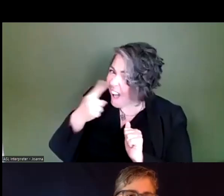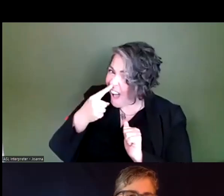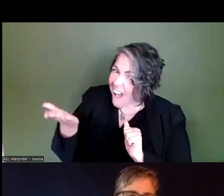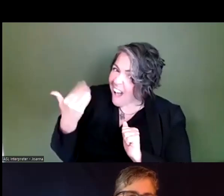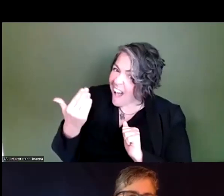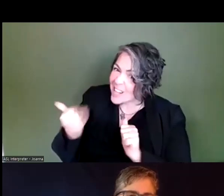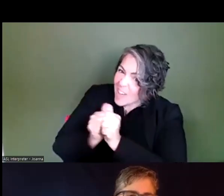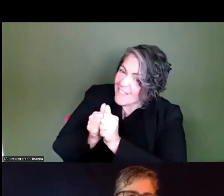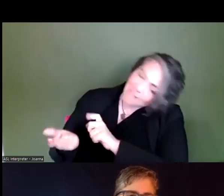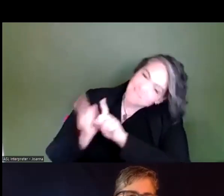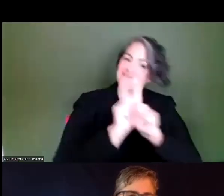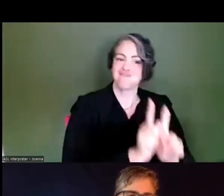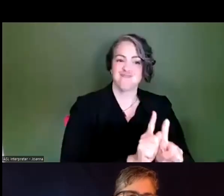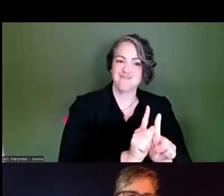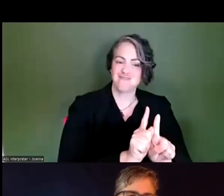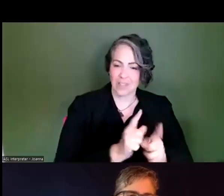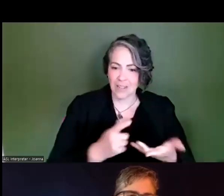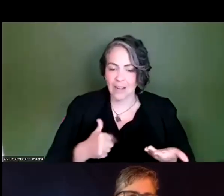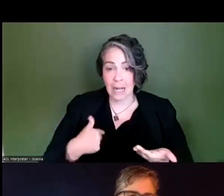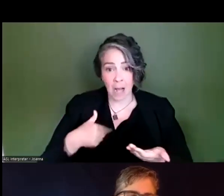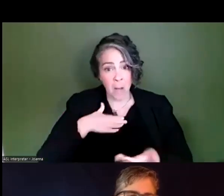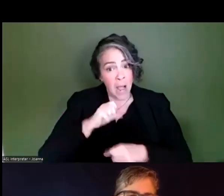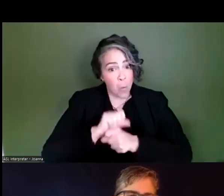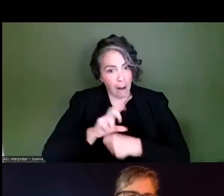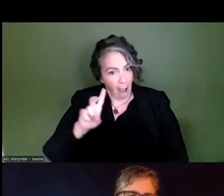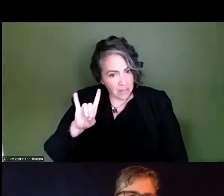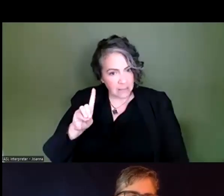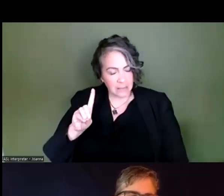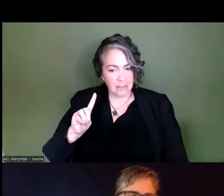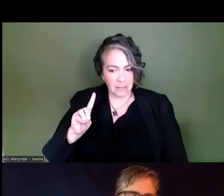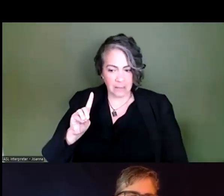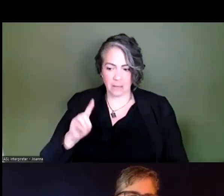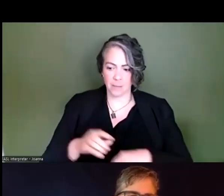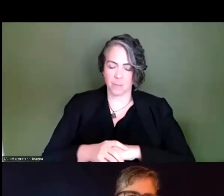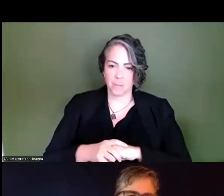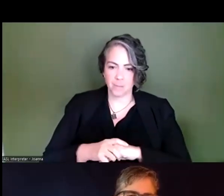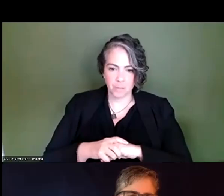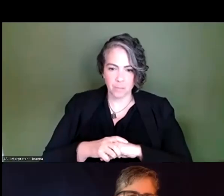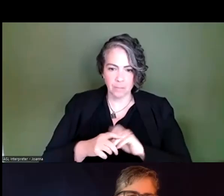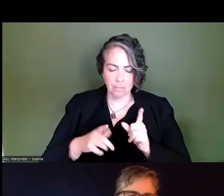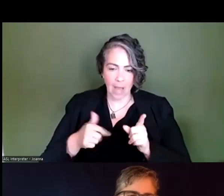So this is something I've done in my work because I do recovery coaching, you know,